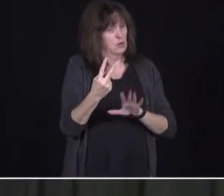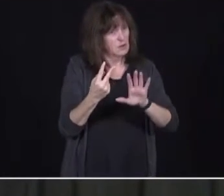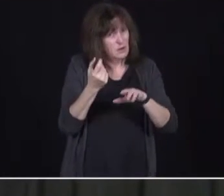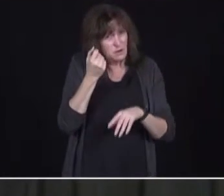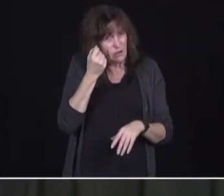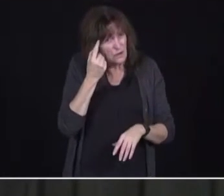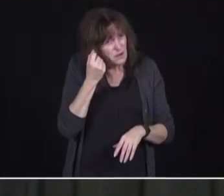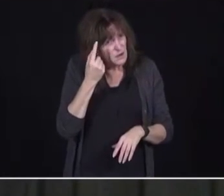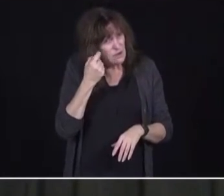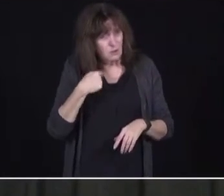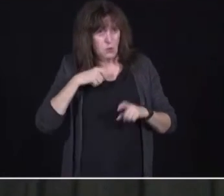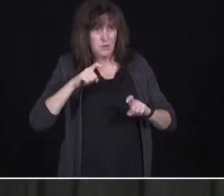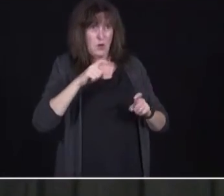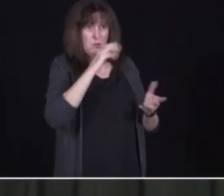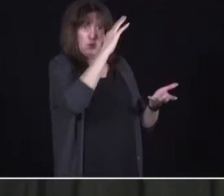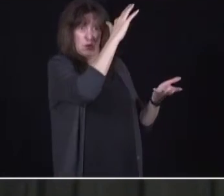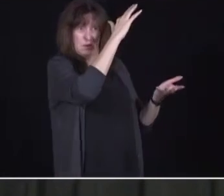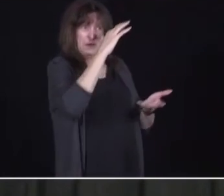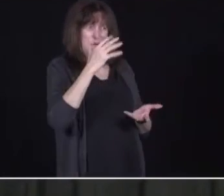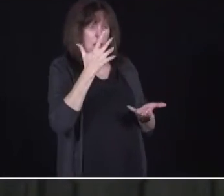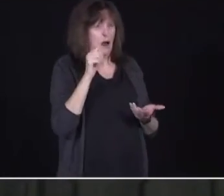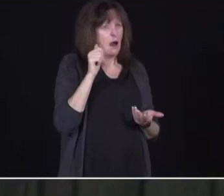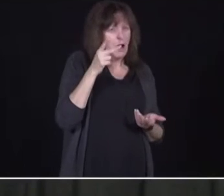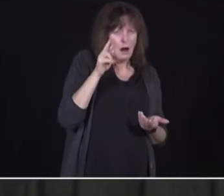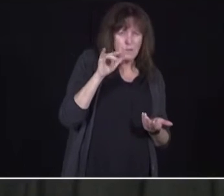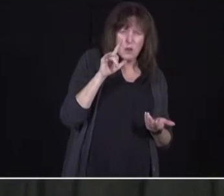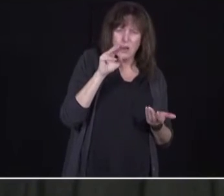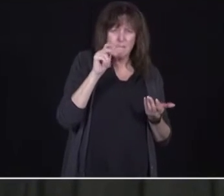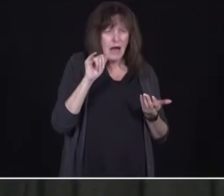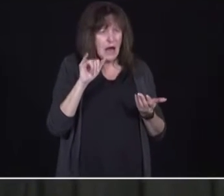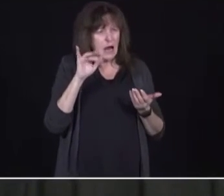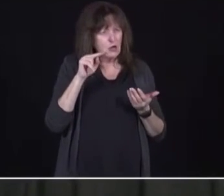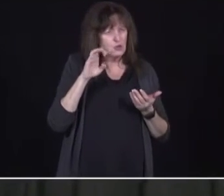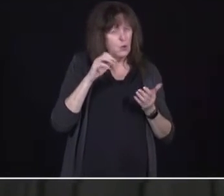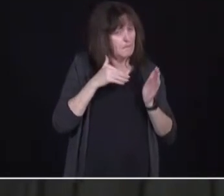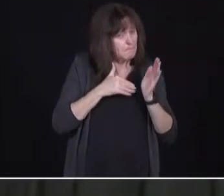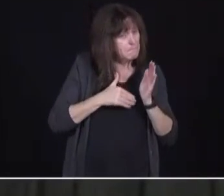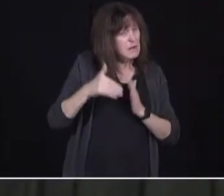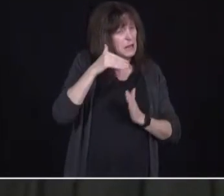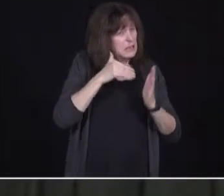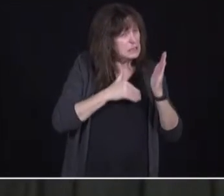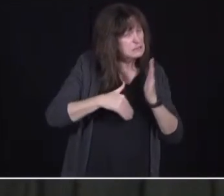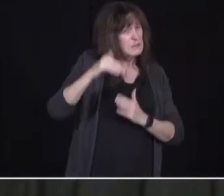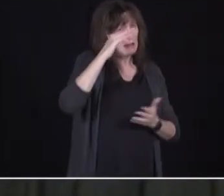but we believe given the millions of vaccines that are due to arrive in April, may and June -